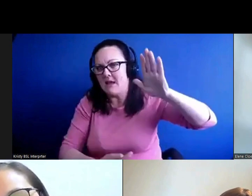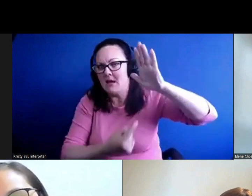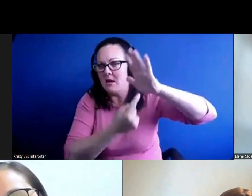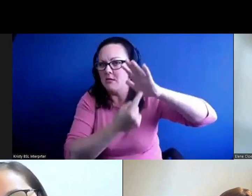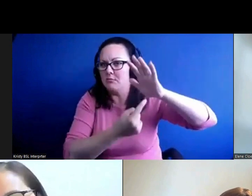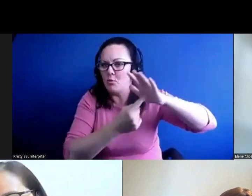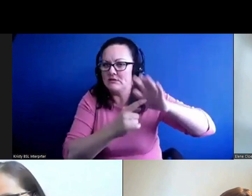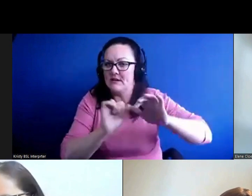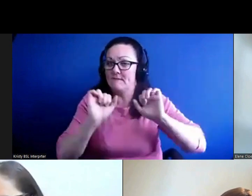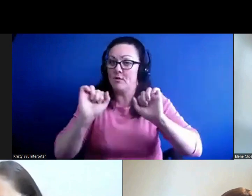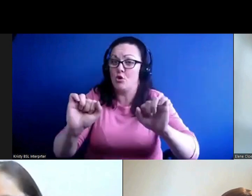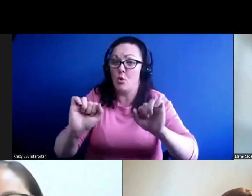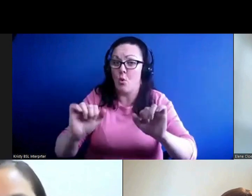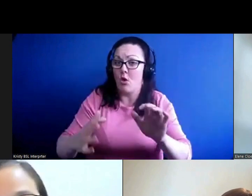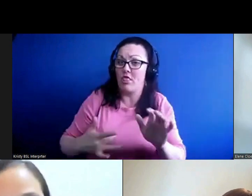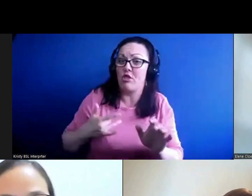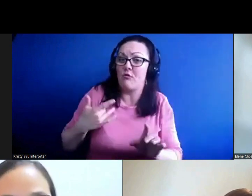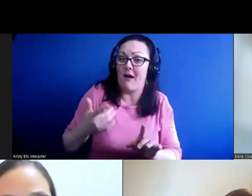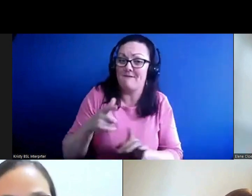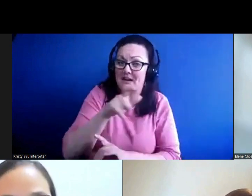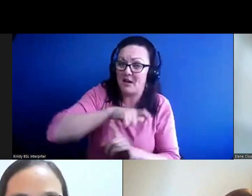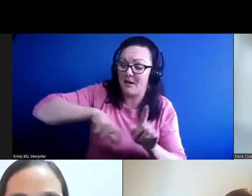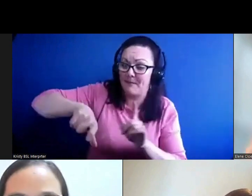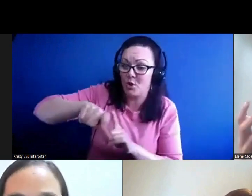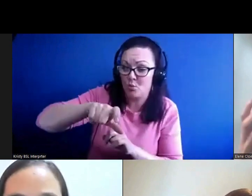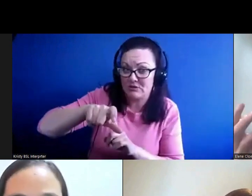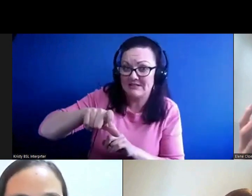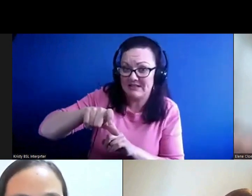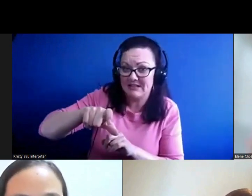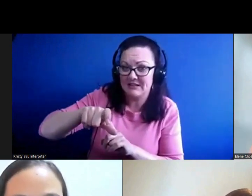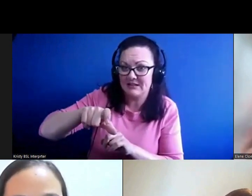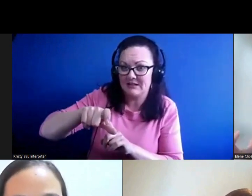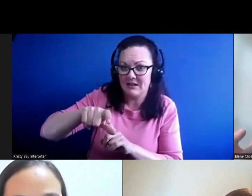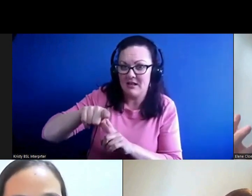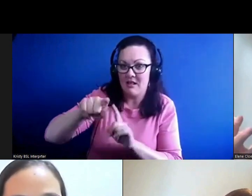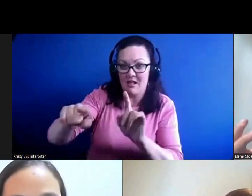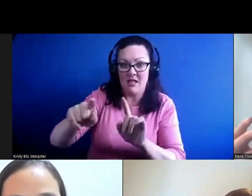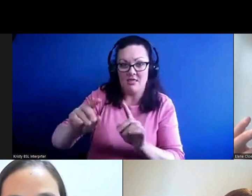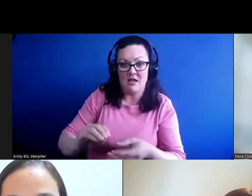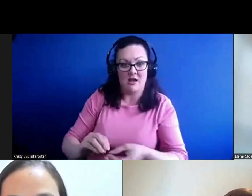community for you? And then they come up with those list of those issues. We then